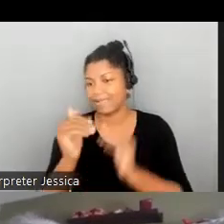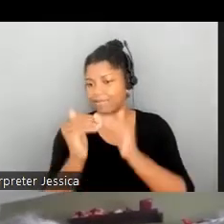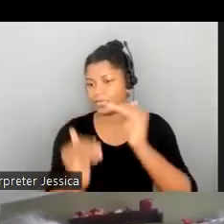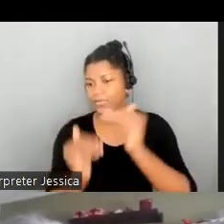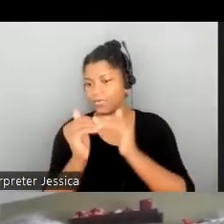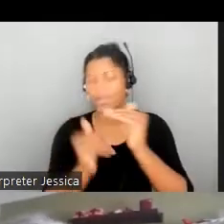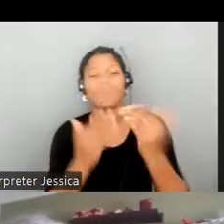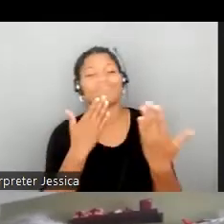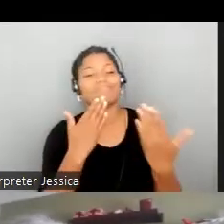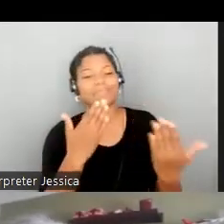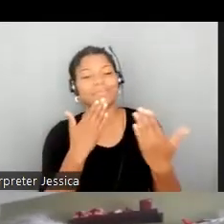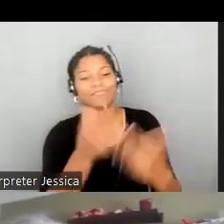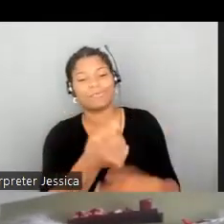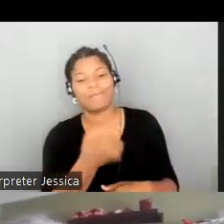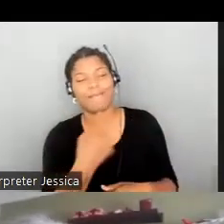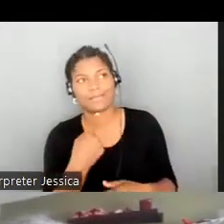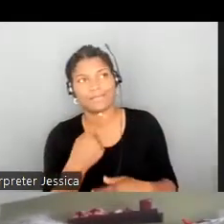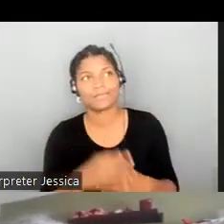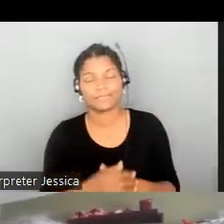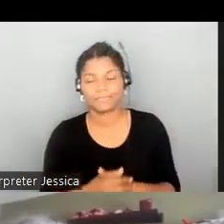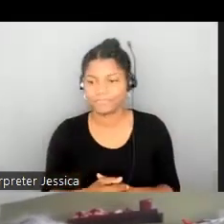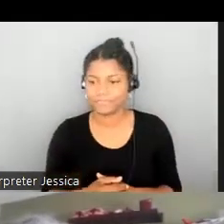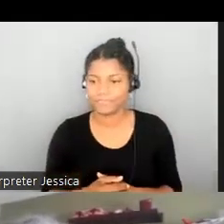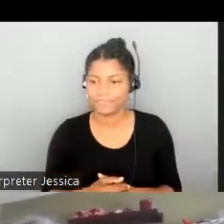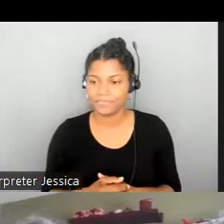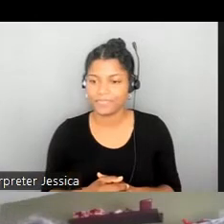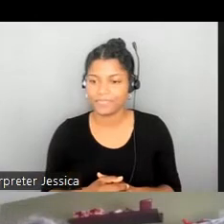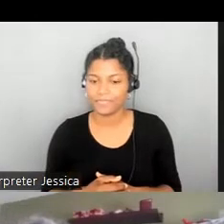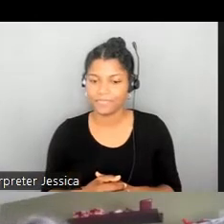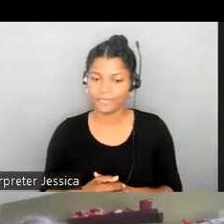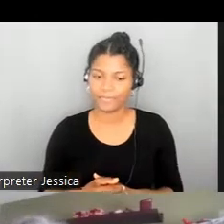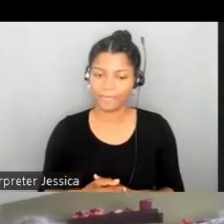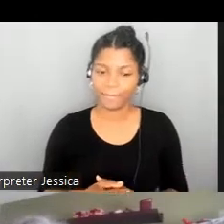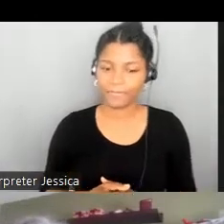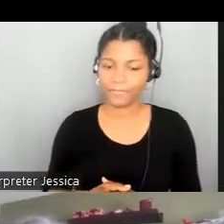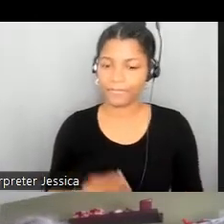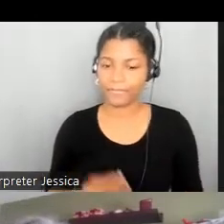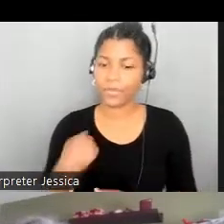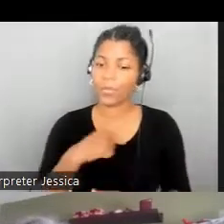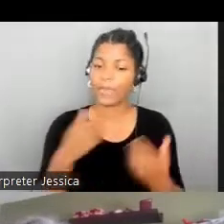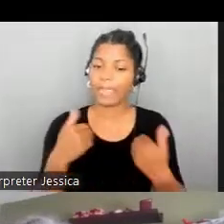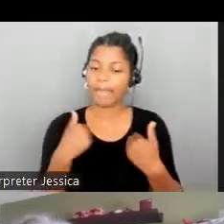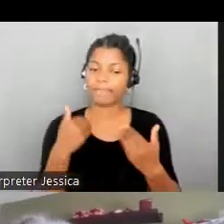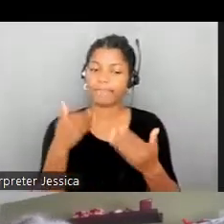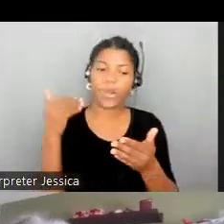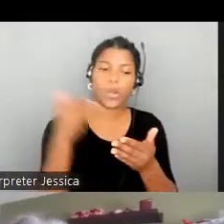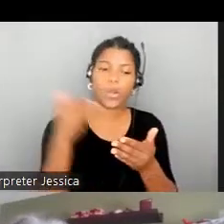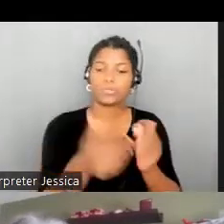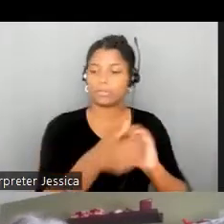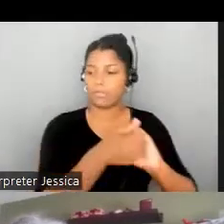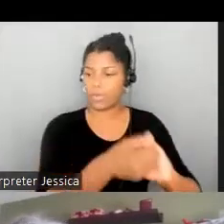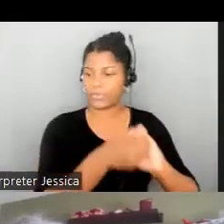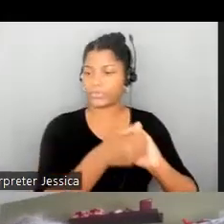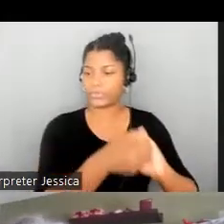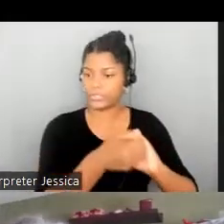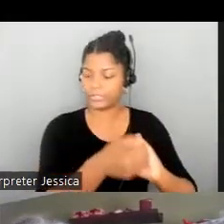We have some close memberships with what in Minnesota is called the Disability Hub and